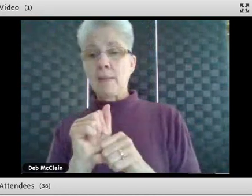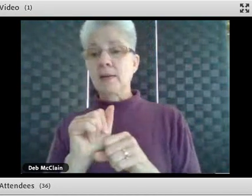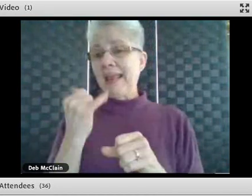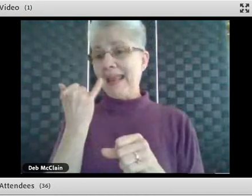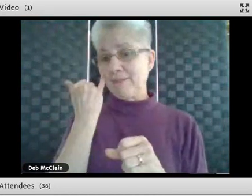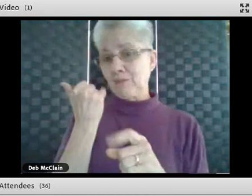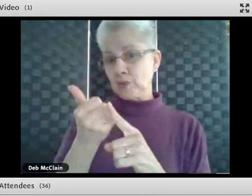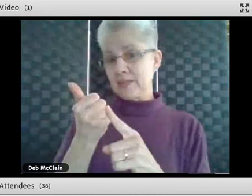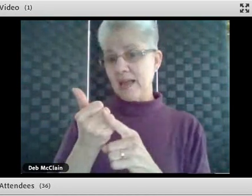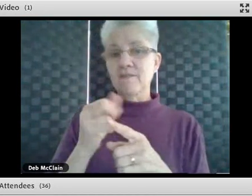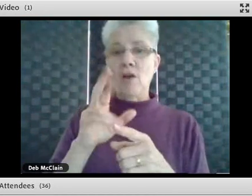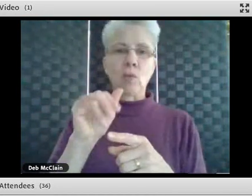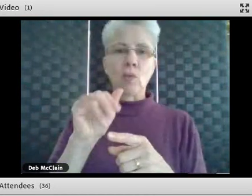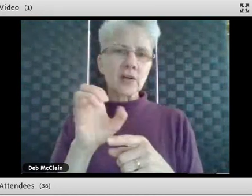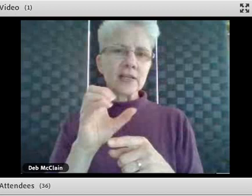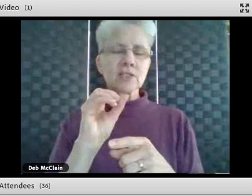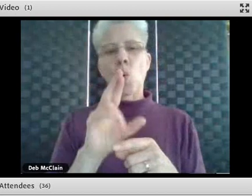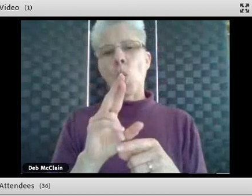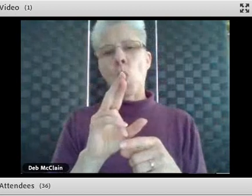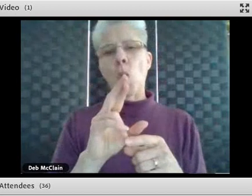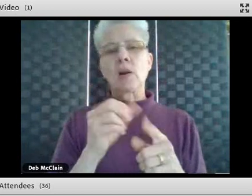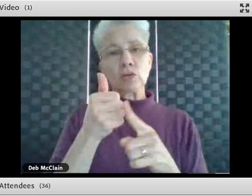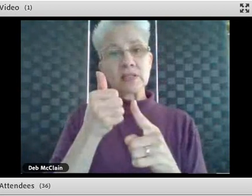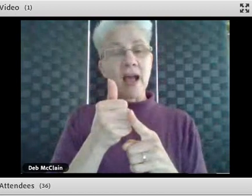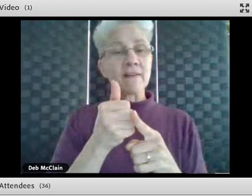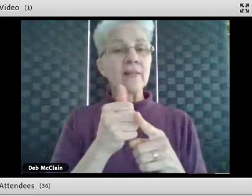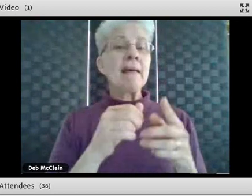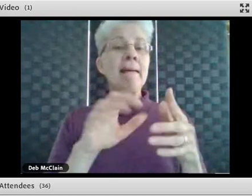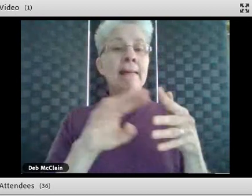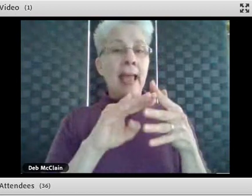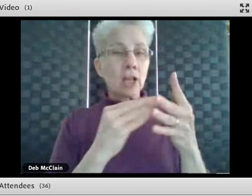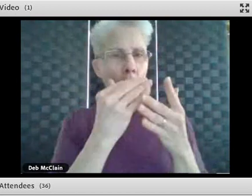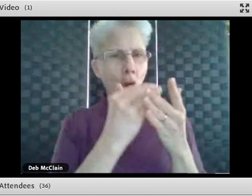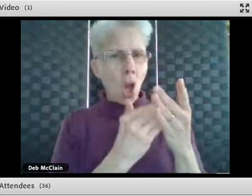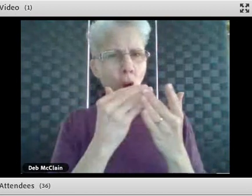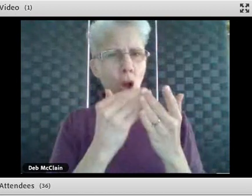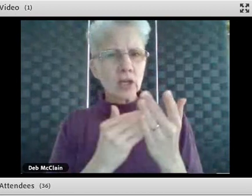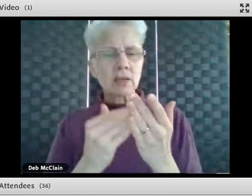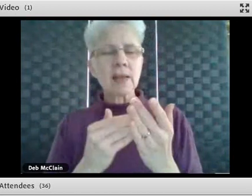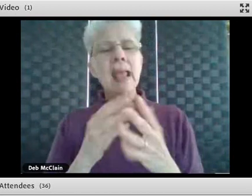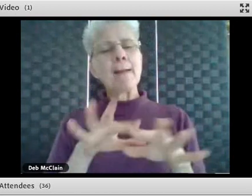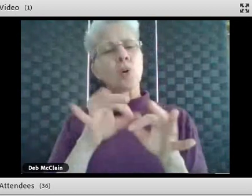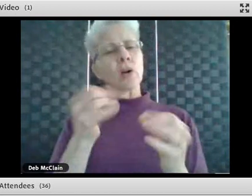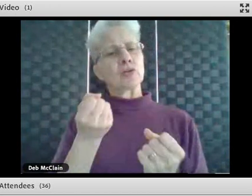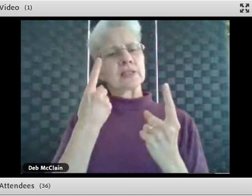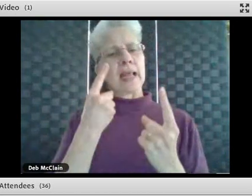If you're a reference librarian, it's important to have a basic understanding of Library of Congress Subject Headings